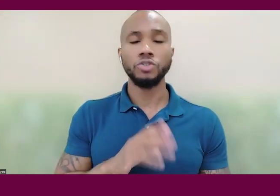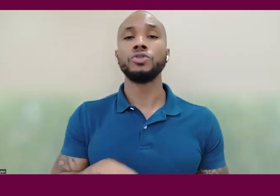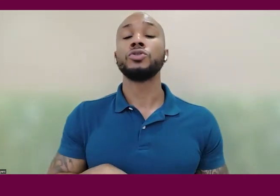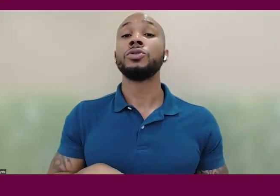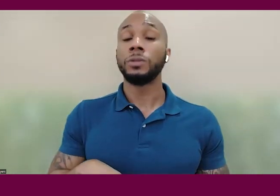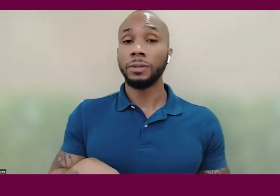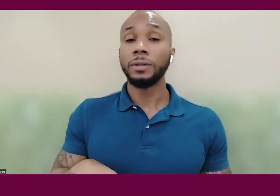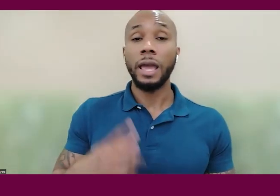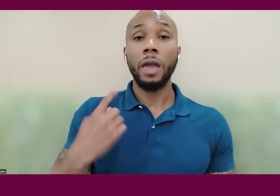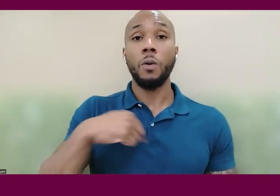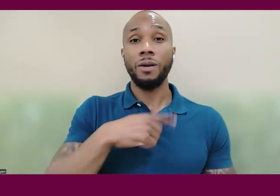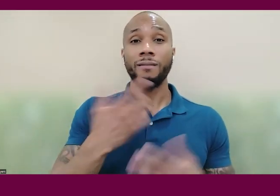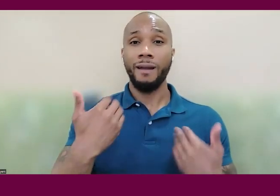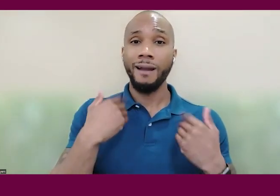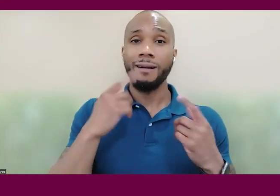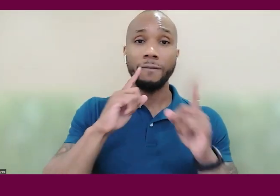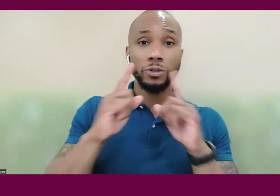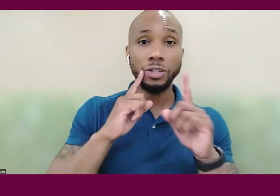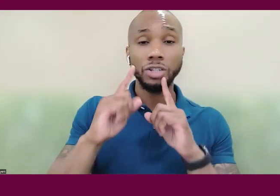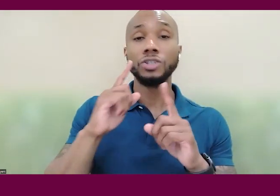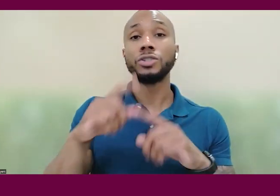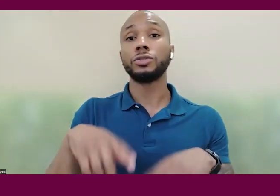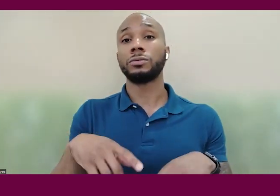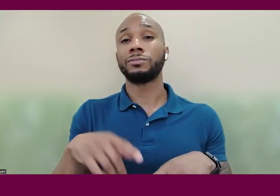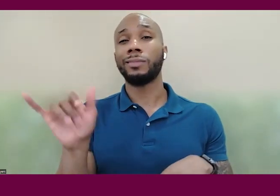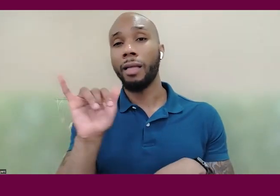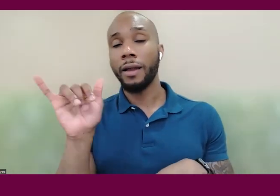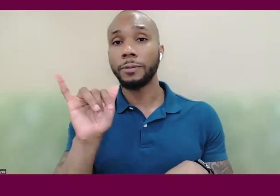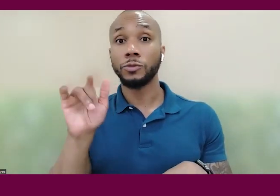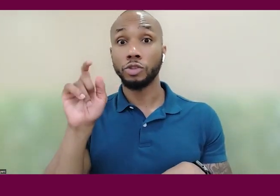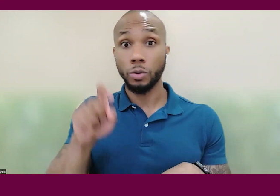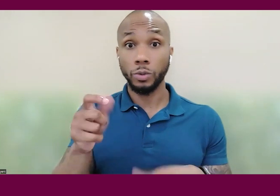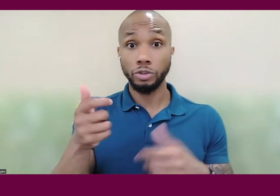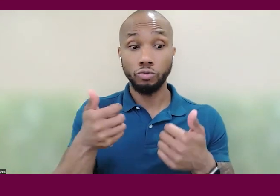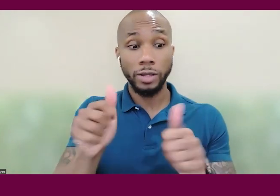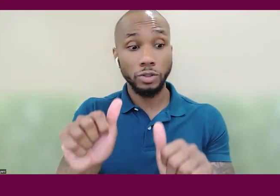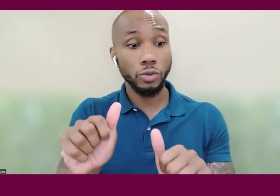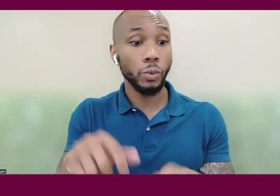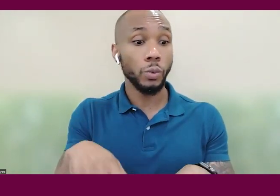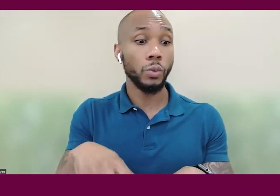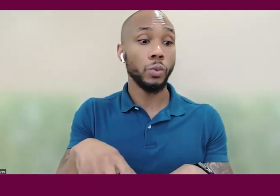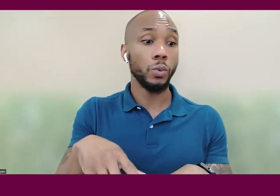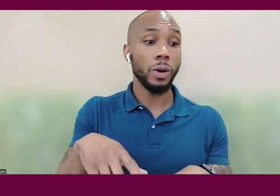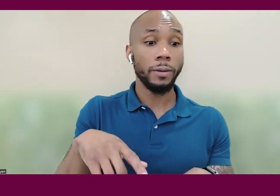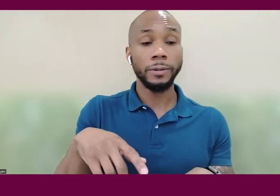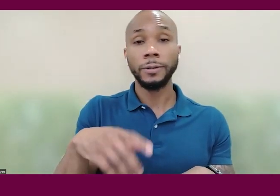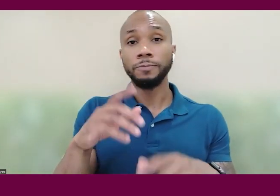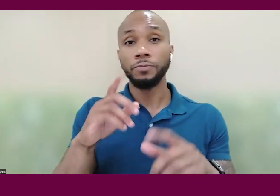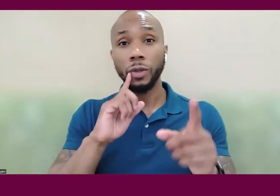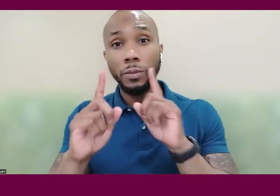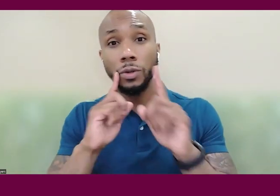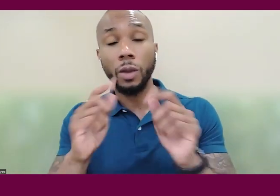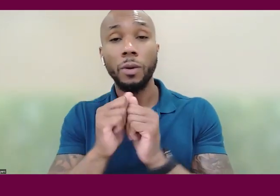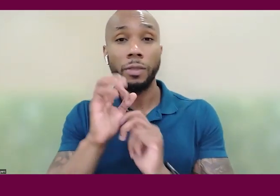We had conversations about it like, "Should we try to communicate with the people who